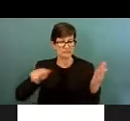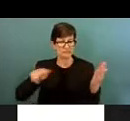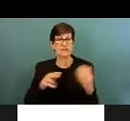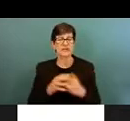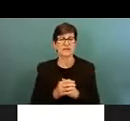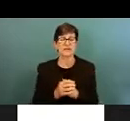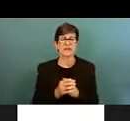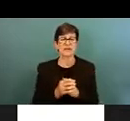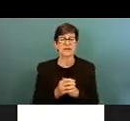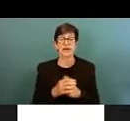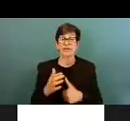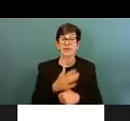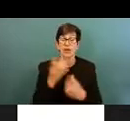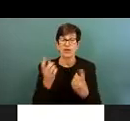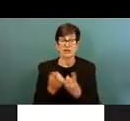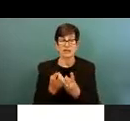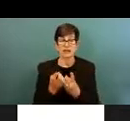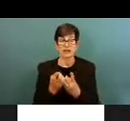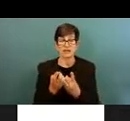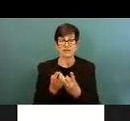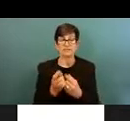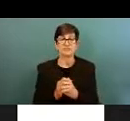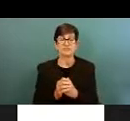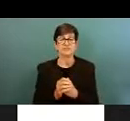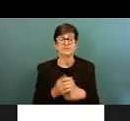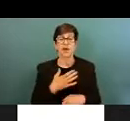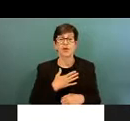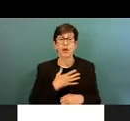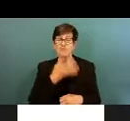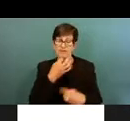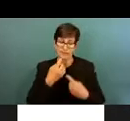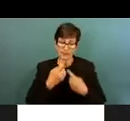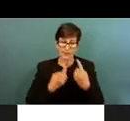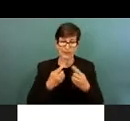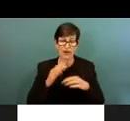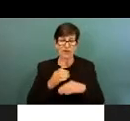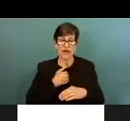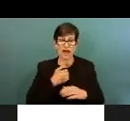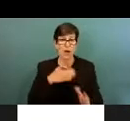The first thing I want to do is talk briefly about our approach to digital inclusion and